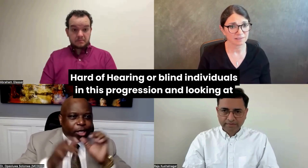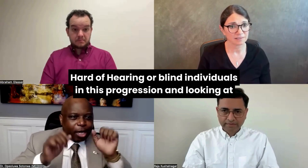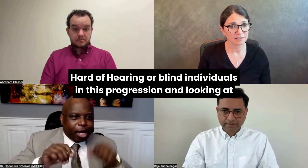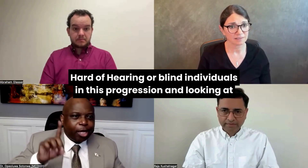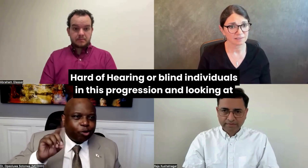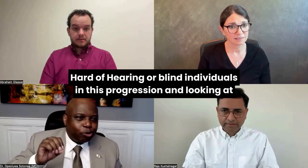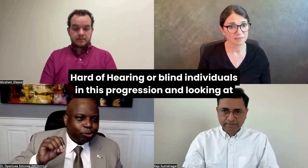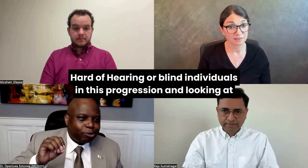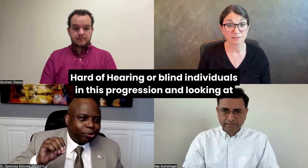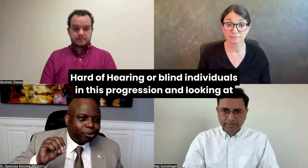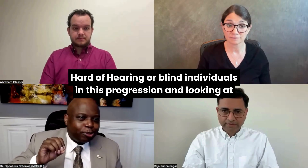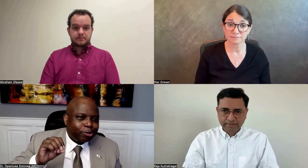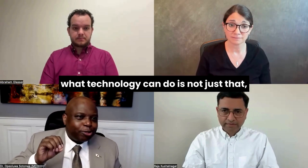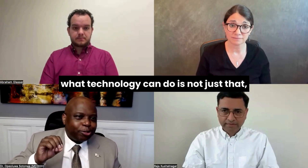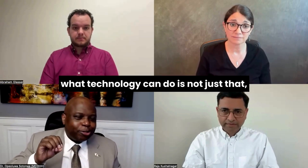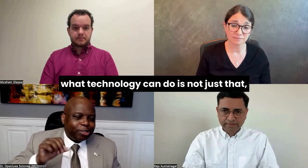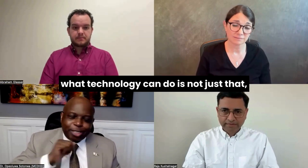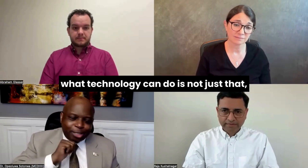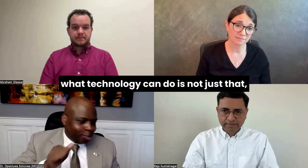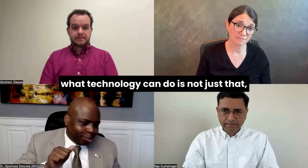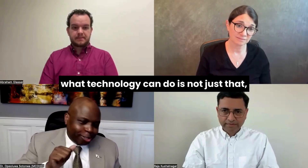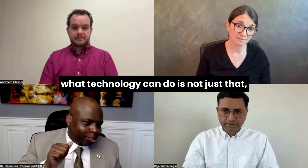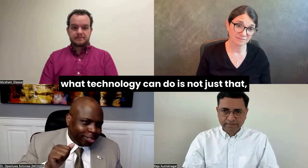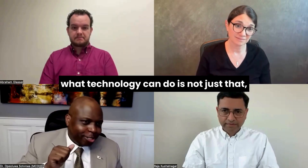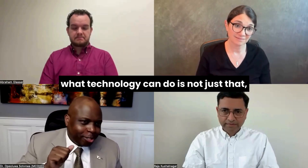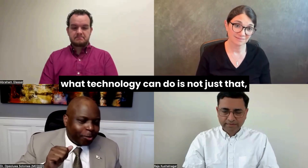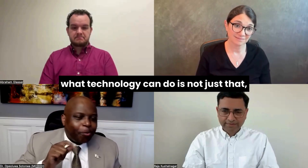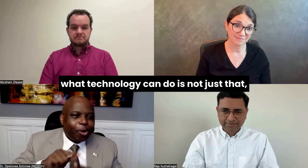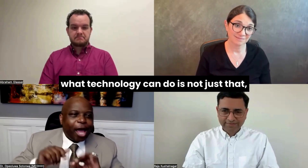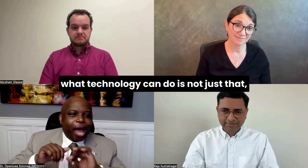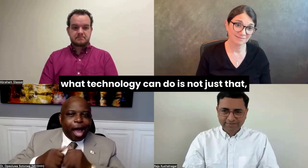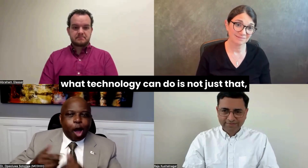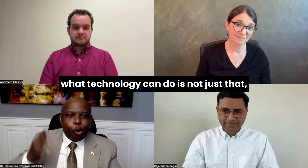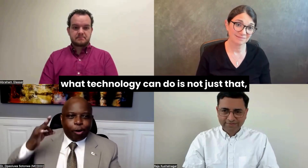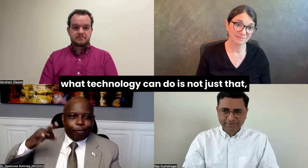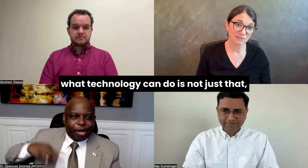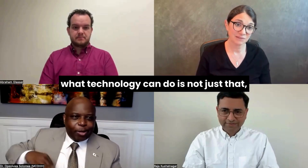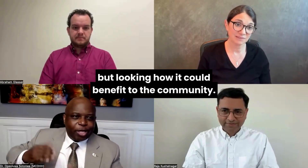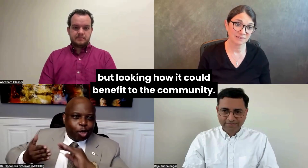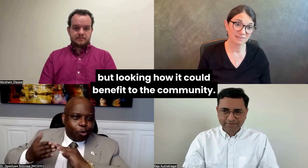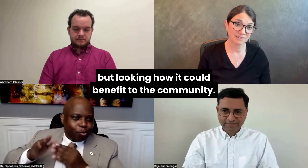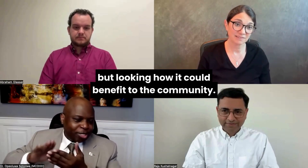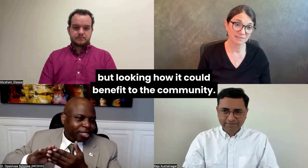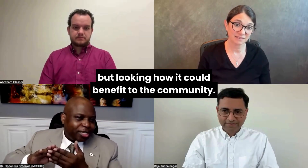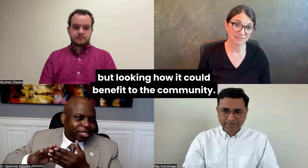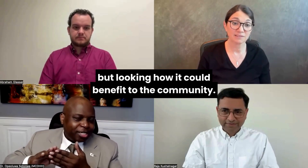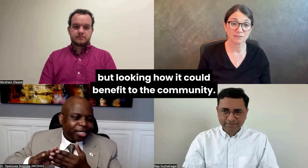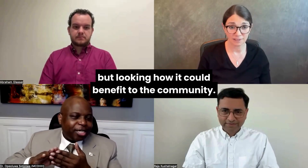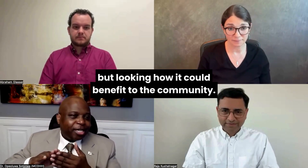what technology can do is not just that, but looking how it could benefit to the community.